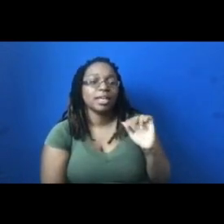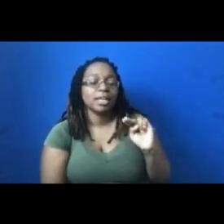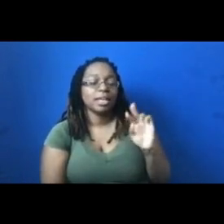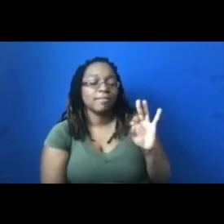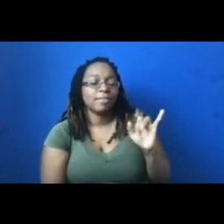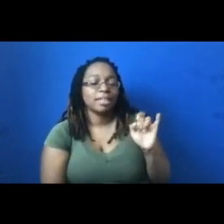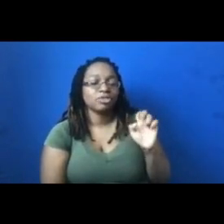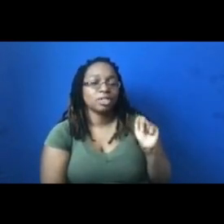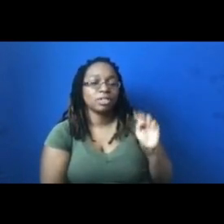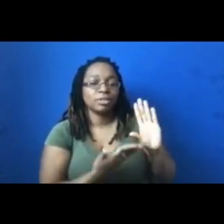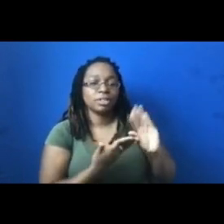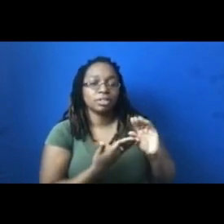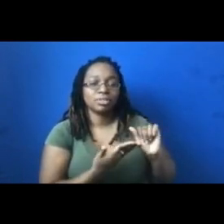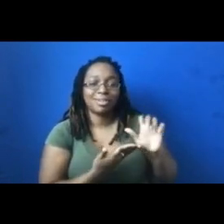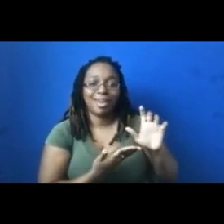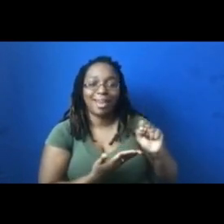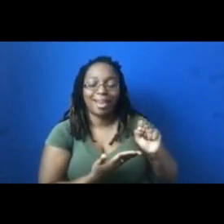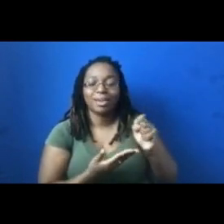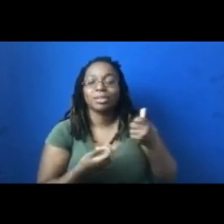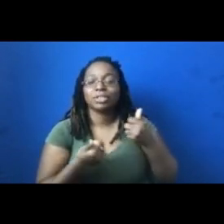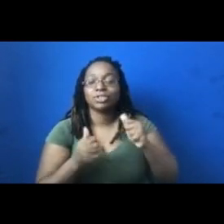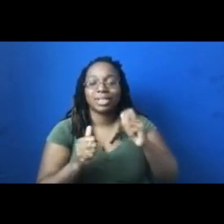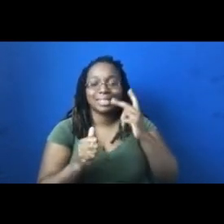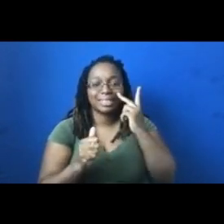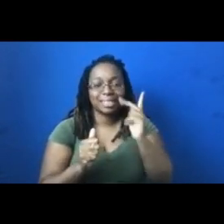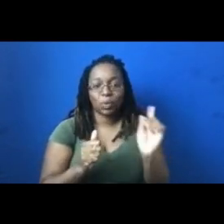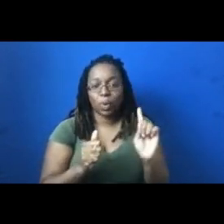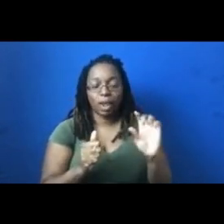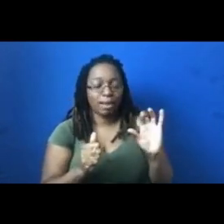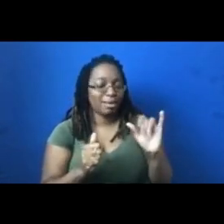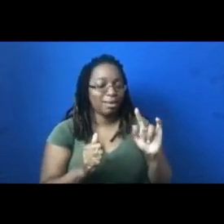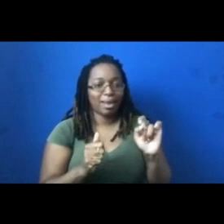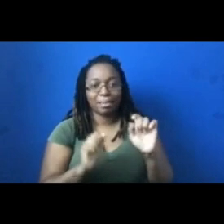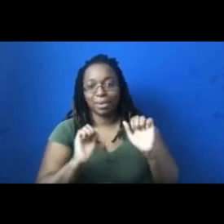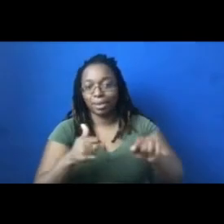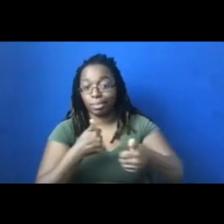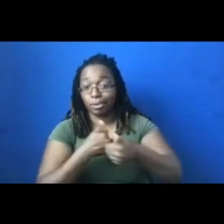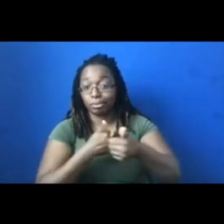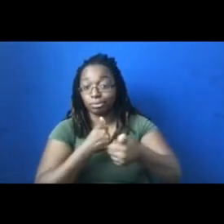address existential threats of the climate crisis. And our goal